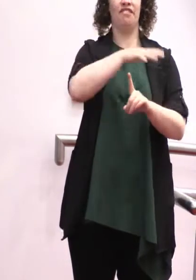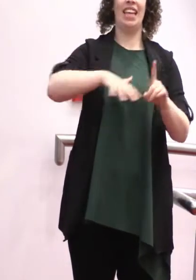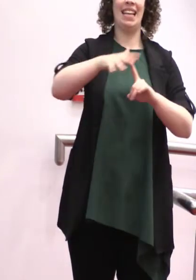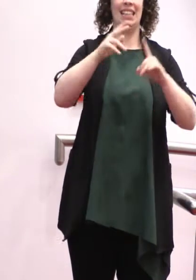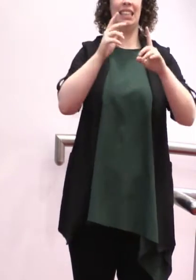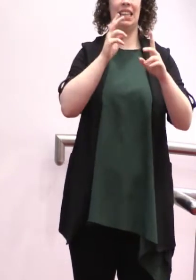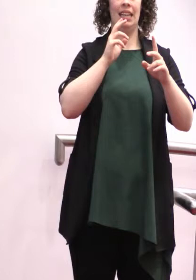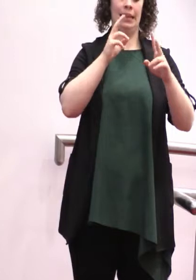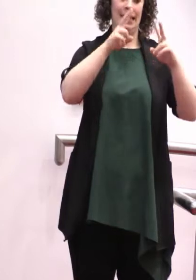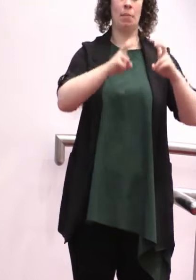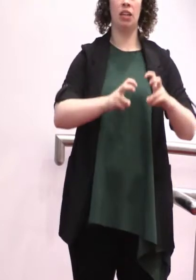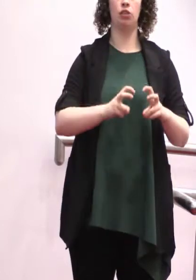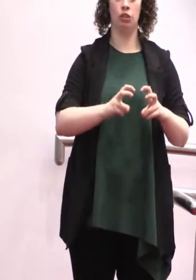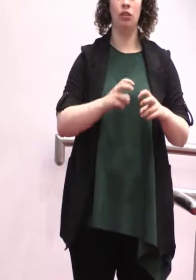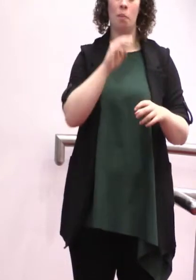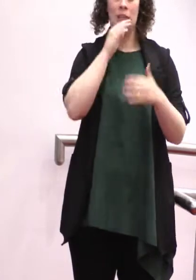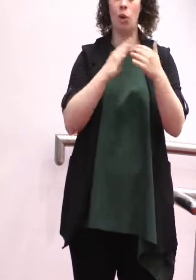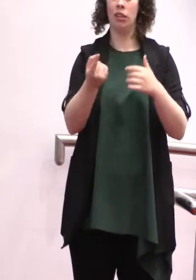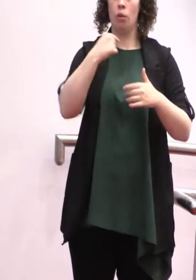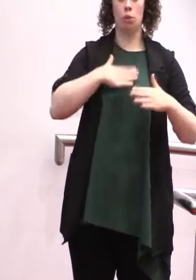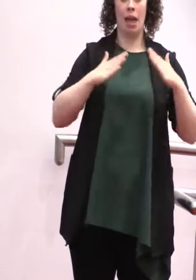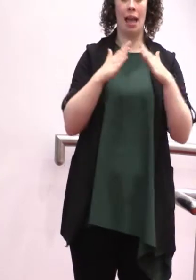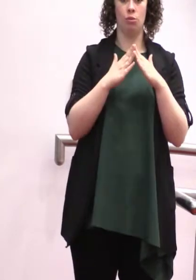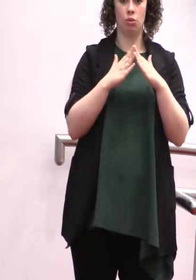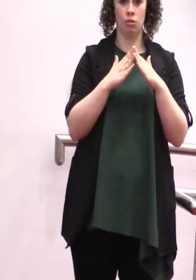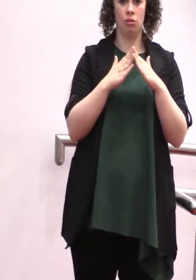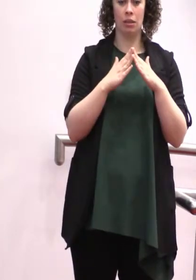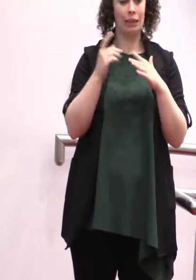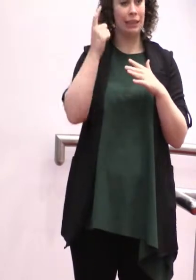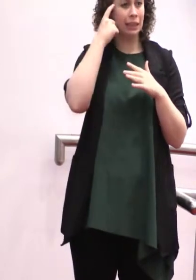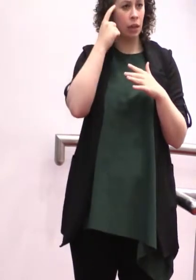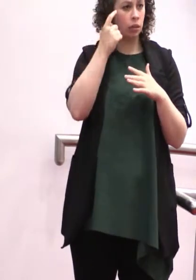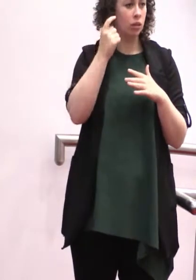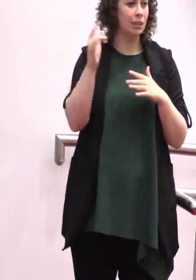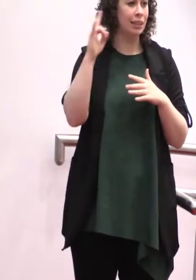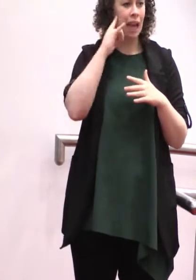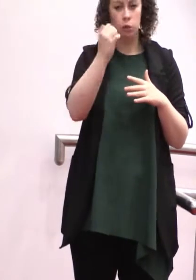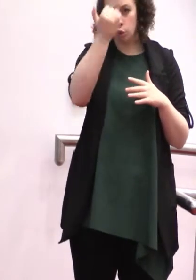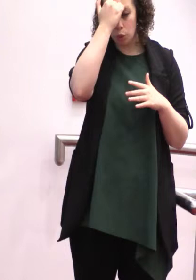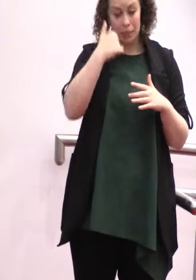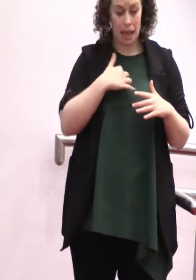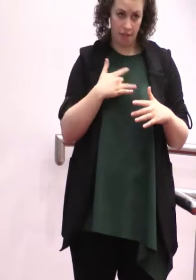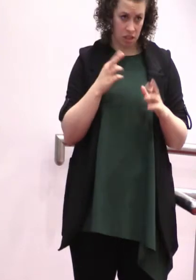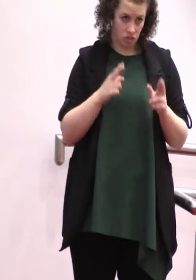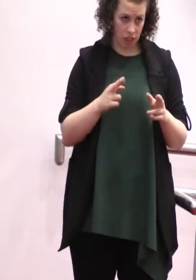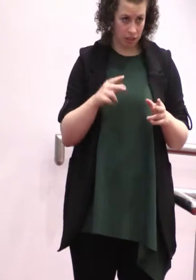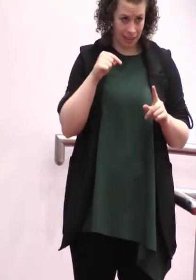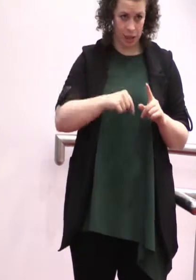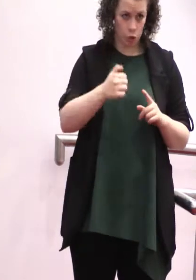So they came to my home.